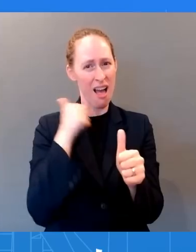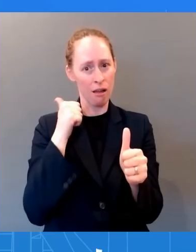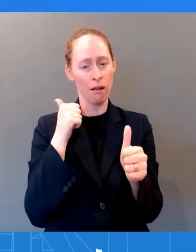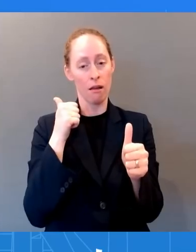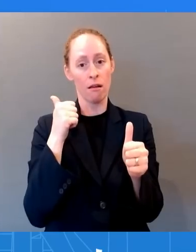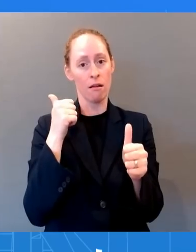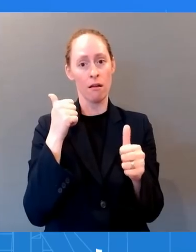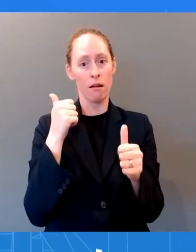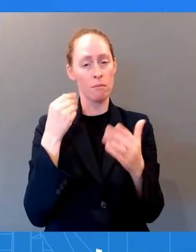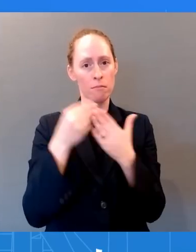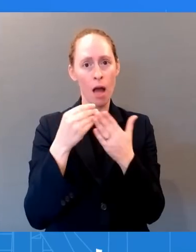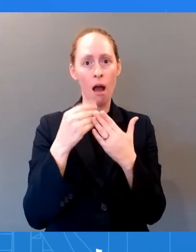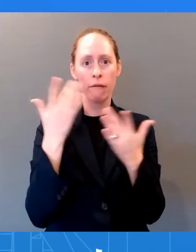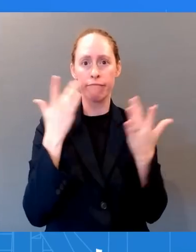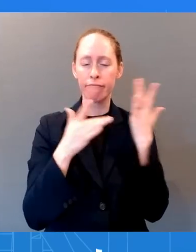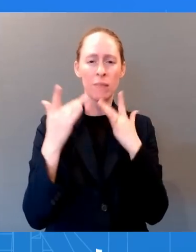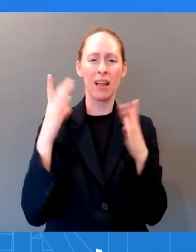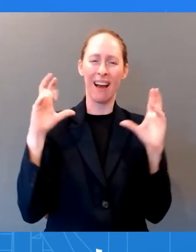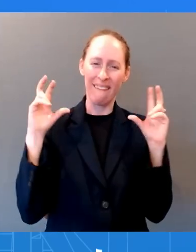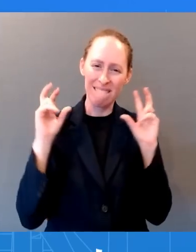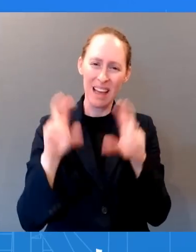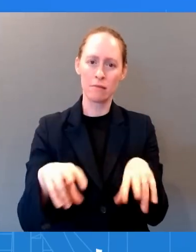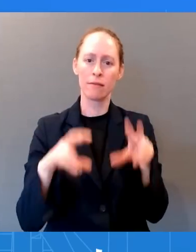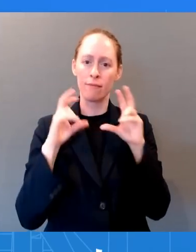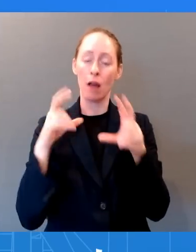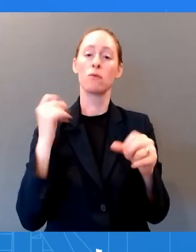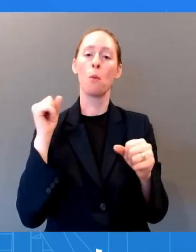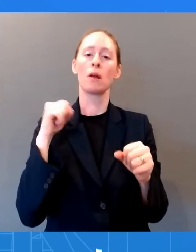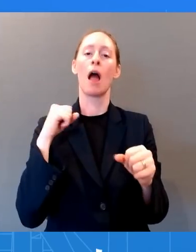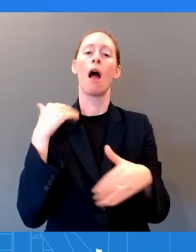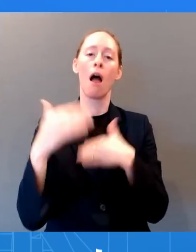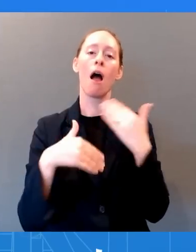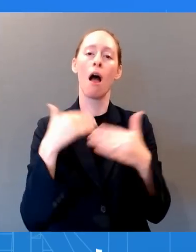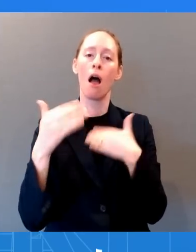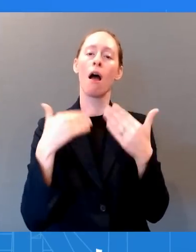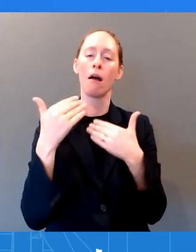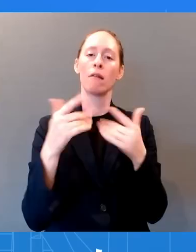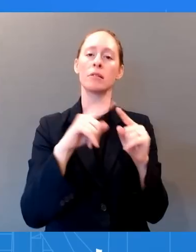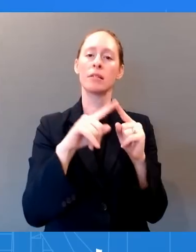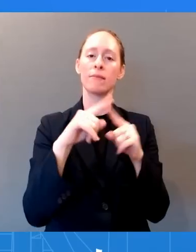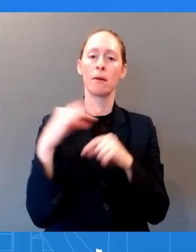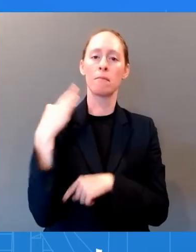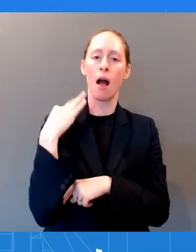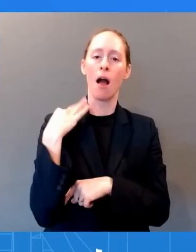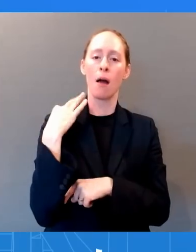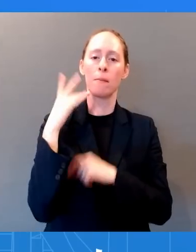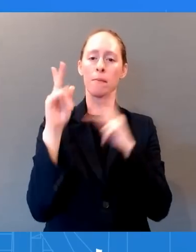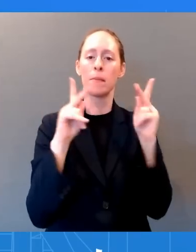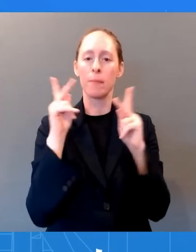processing SIV applications more -- by more than fifteenfold. So, this is something that I wanted to